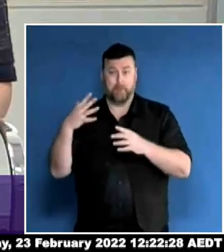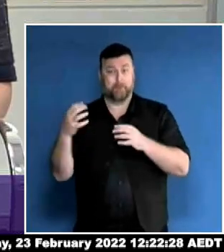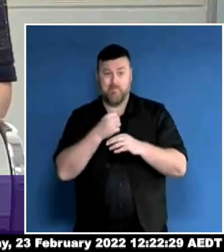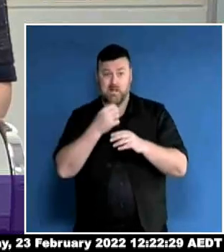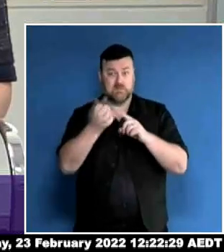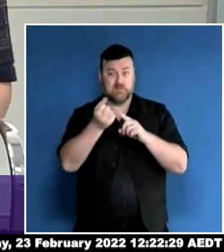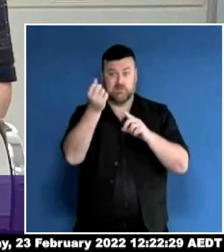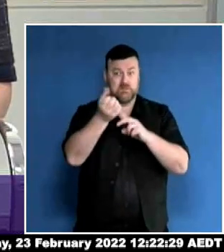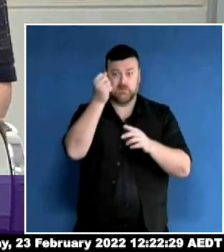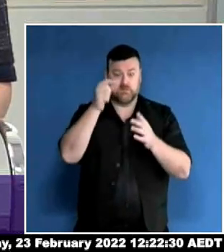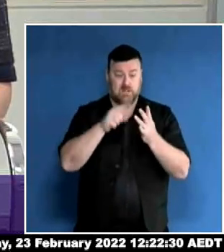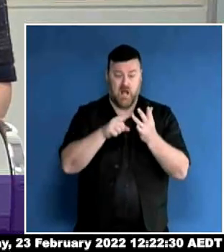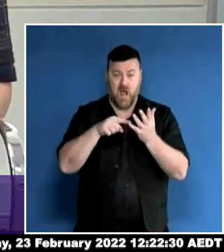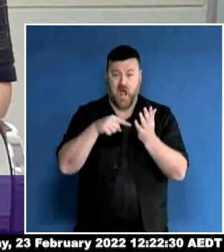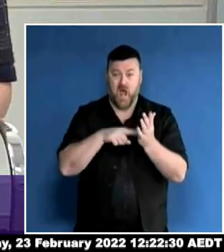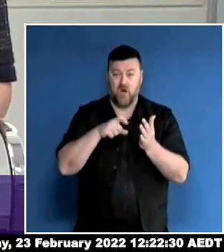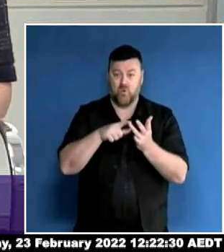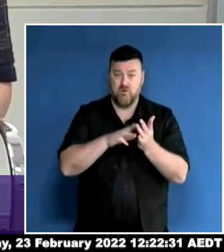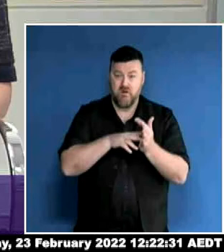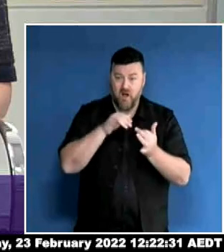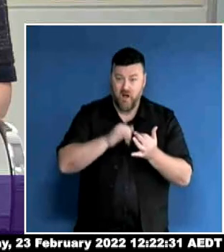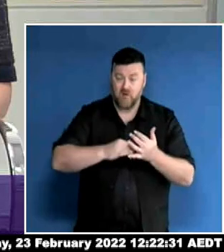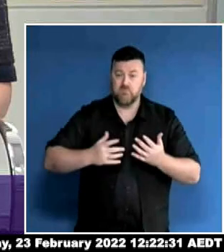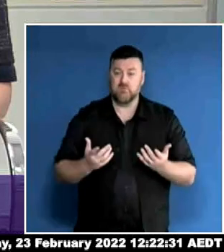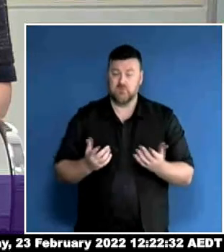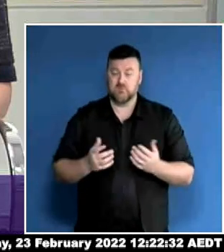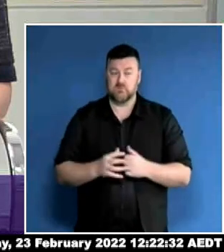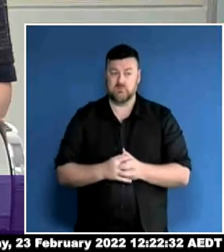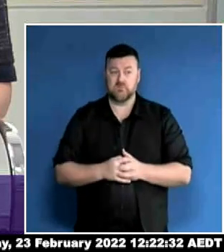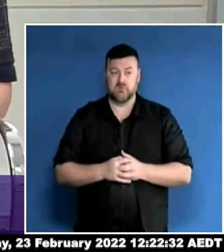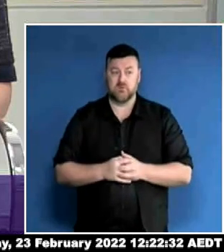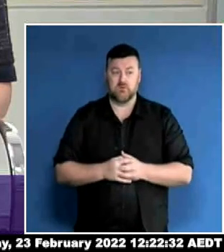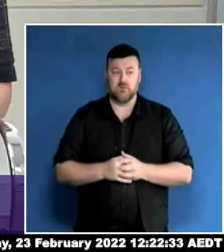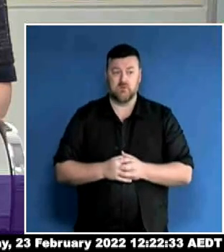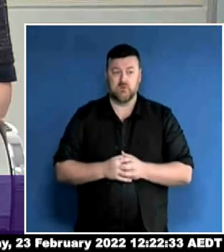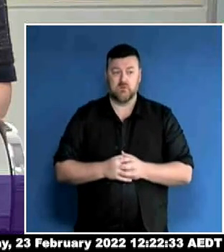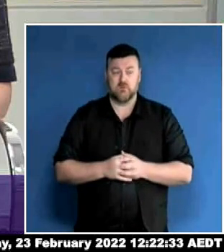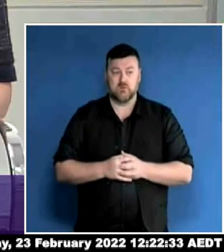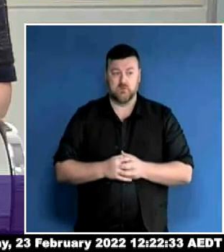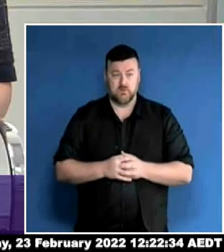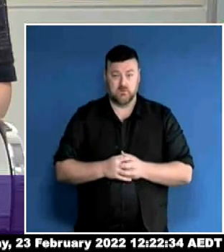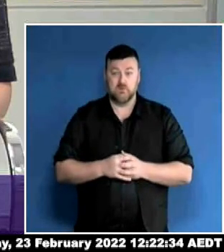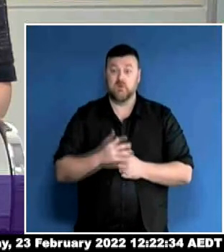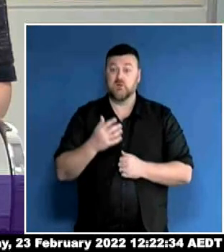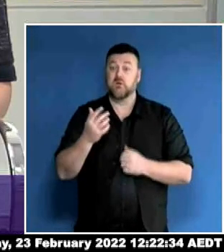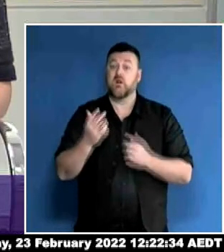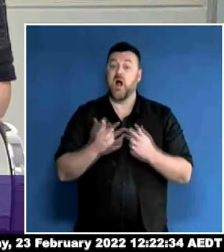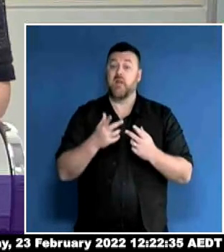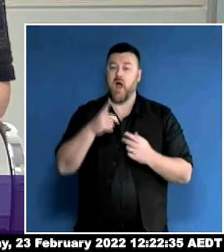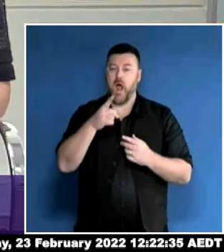just get to that - what is it, the first two milestones, the early weekly milestones, the